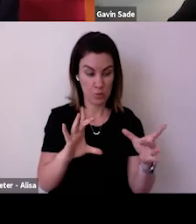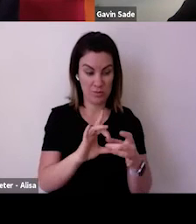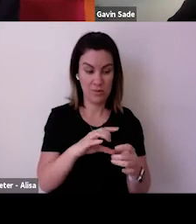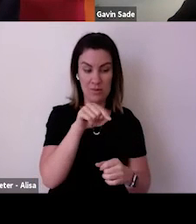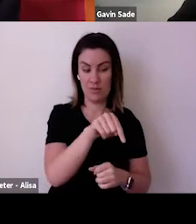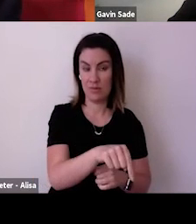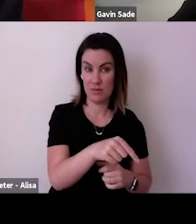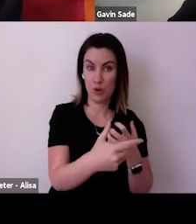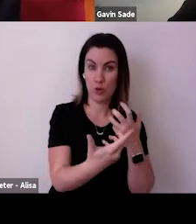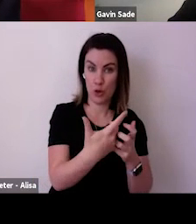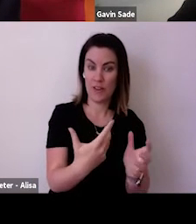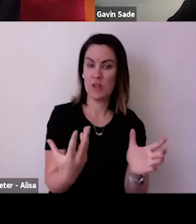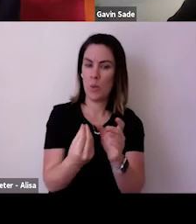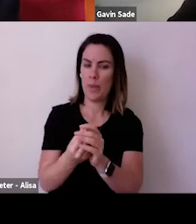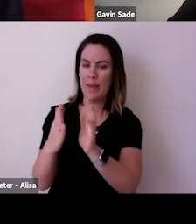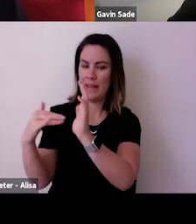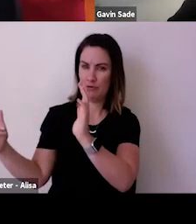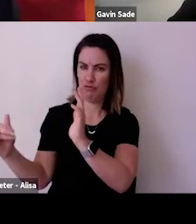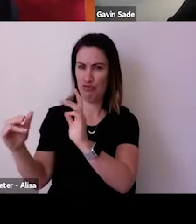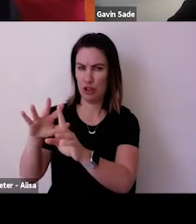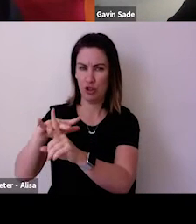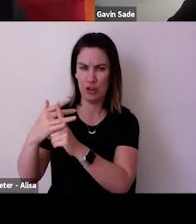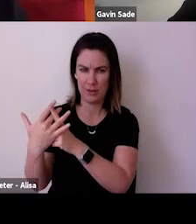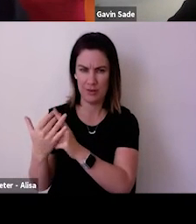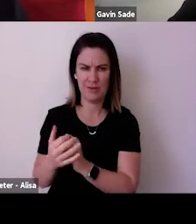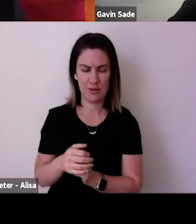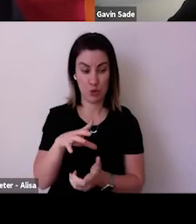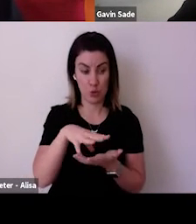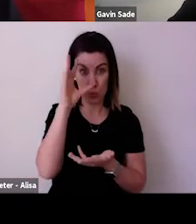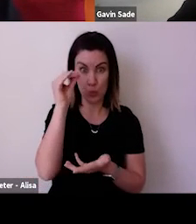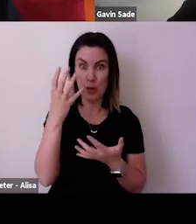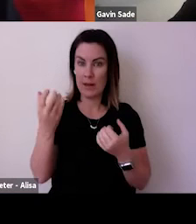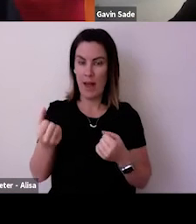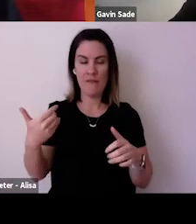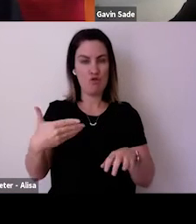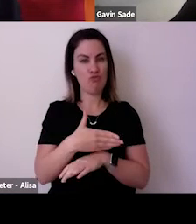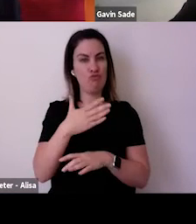industry context and ensuring students are given opportunities to learn on the job.